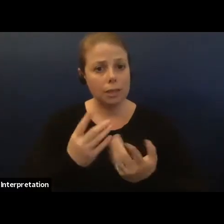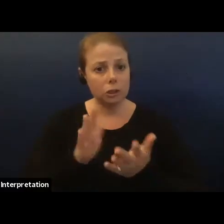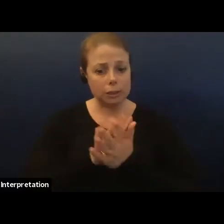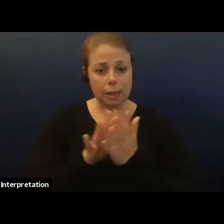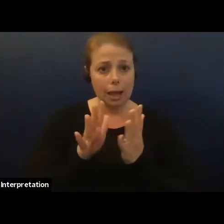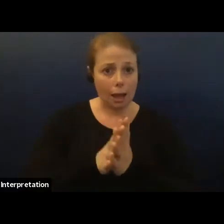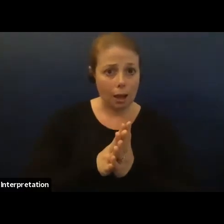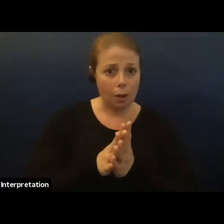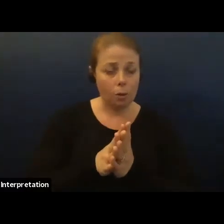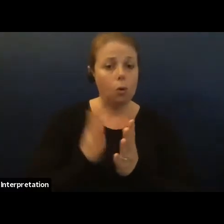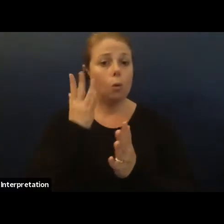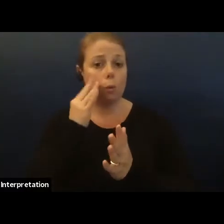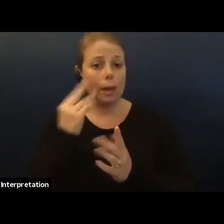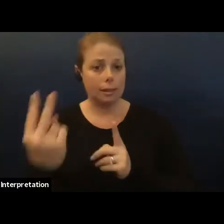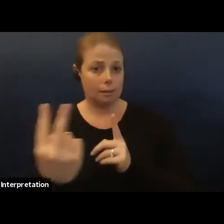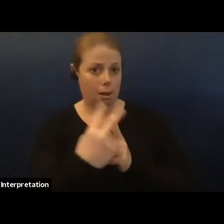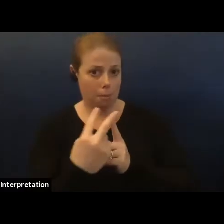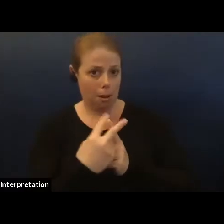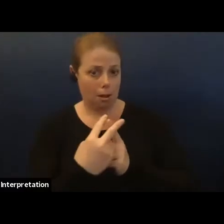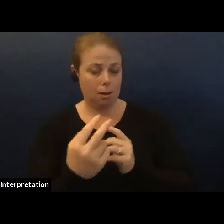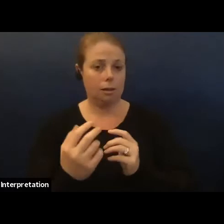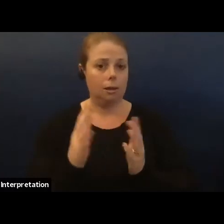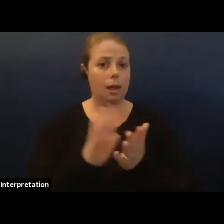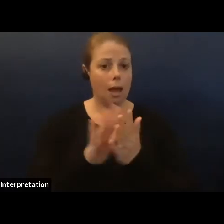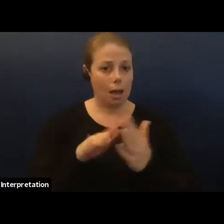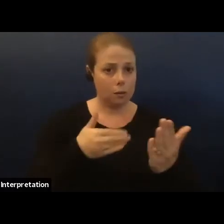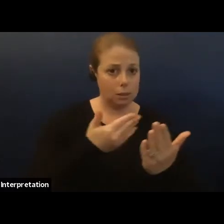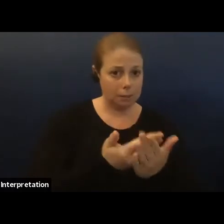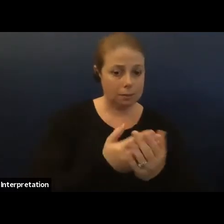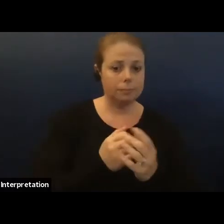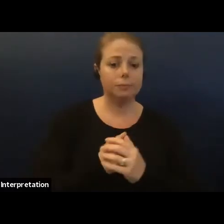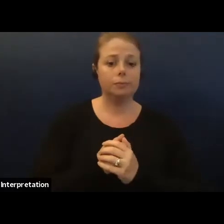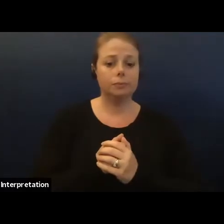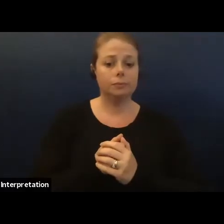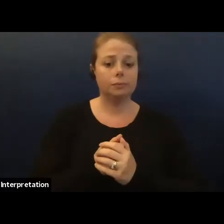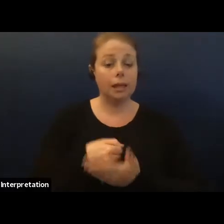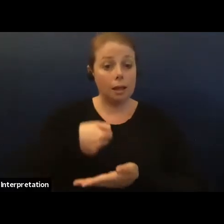Please use the question and answer function at the bottom of your screen to ask us questions.